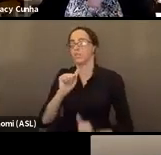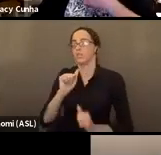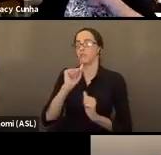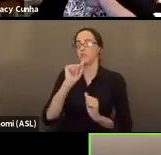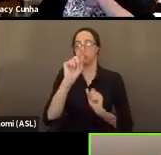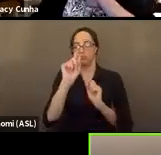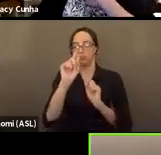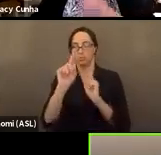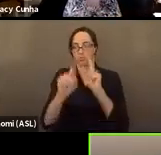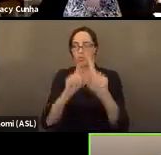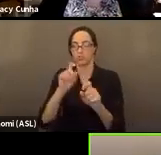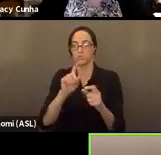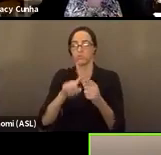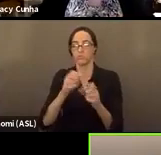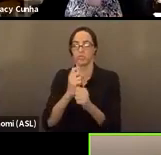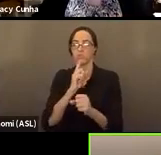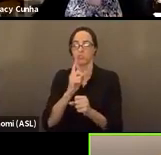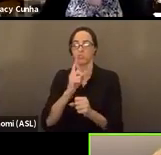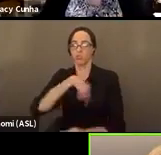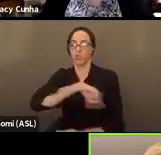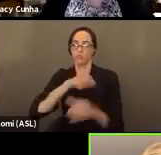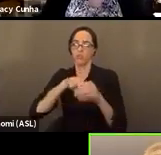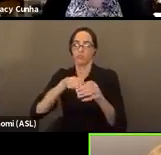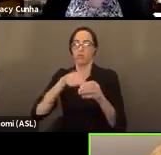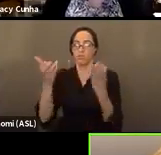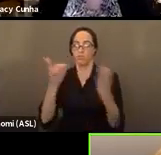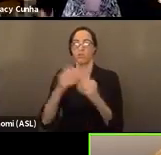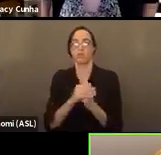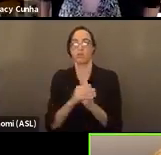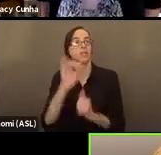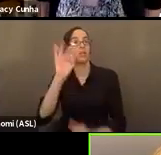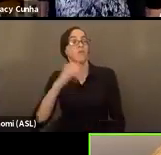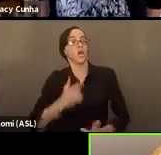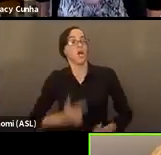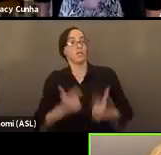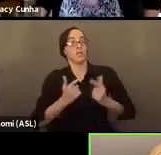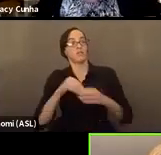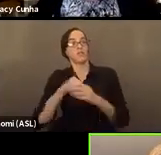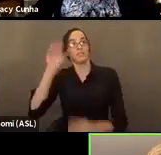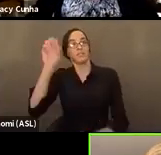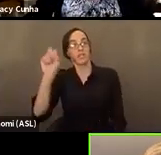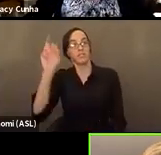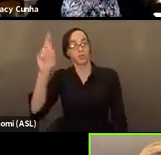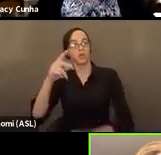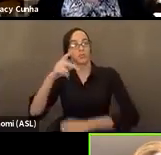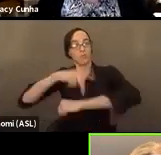so if i live in the cities of petaluma or santa rosa do i call the city for that application